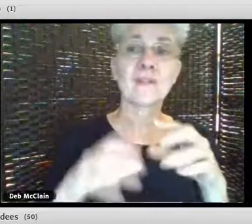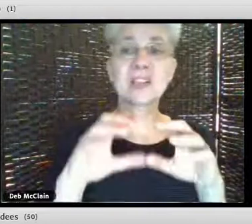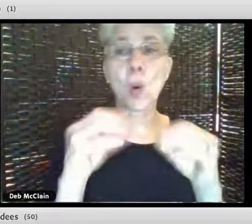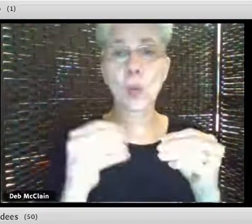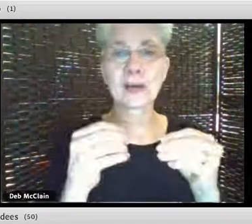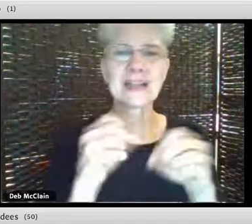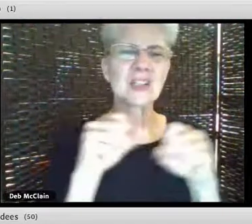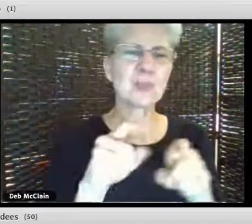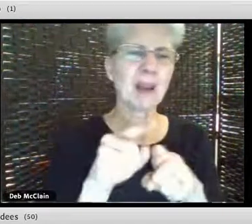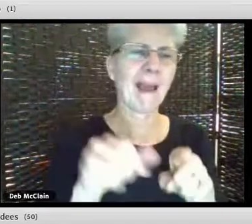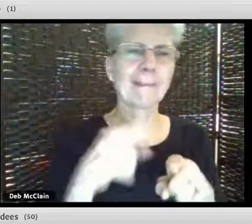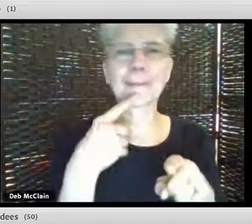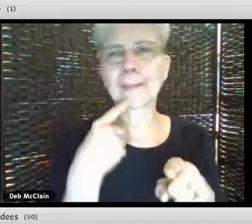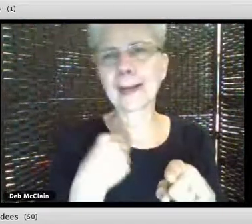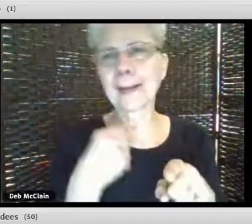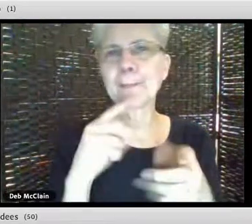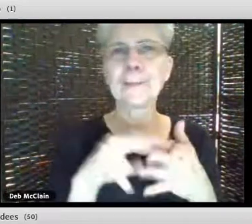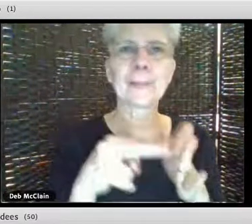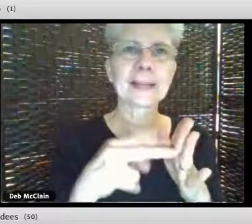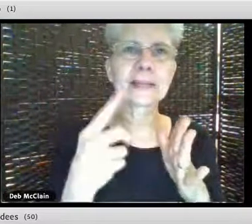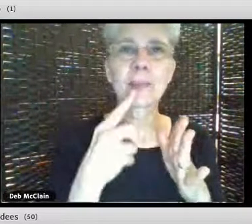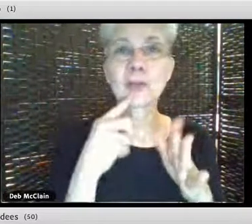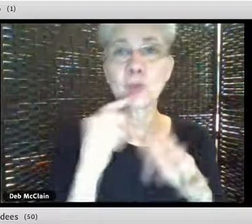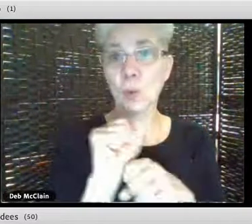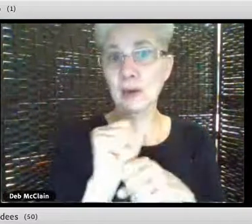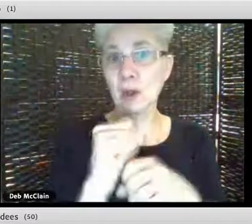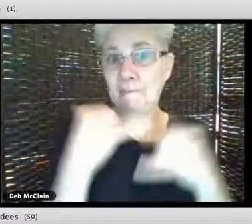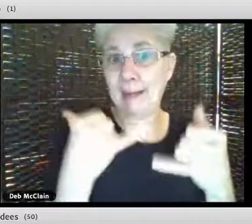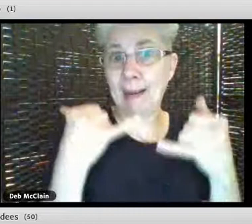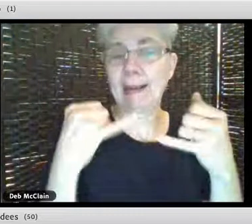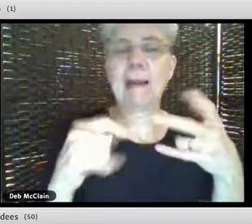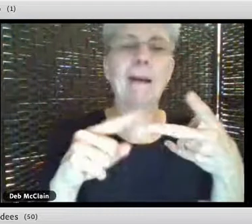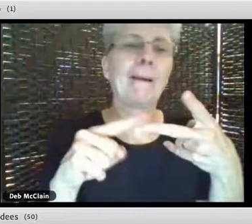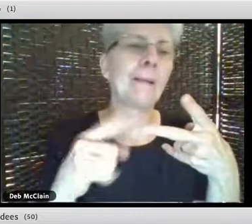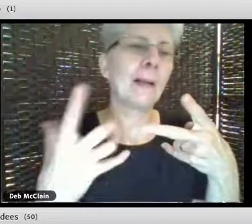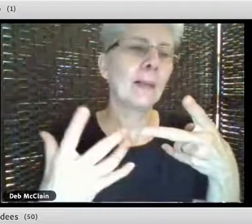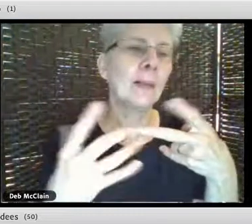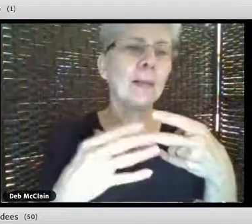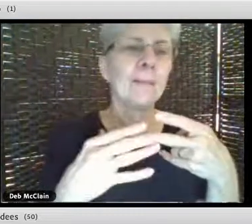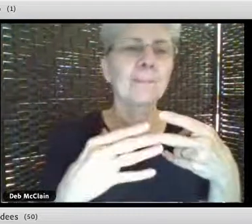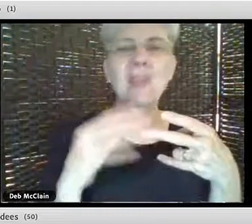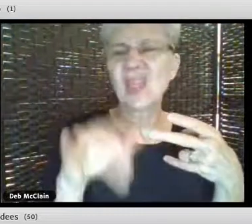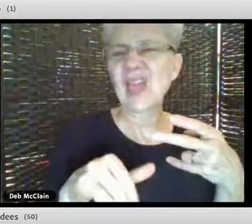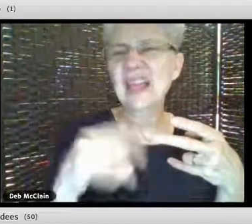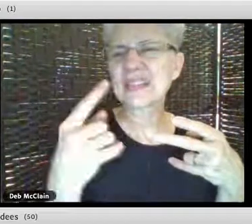like red means this is something you're working on right now, that's something that's great.